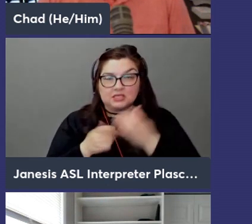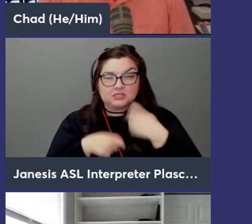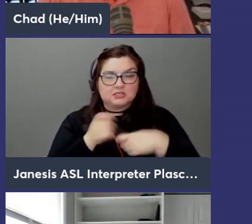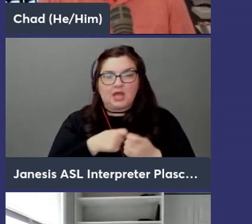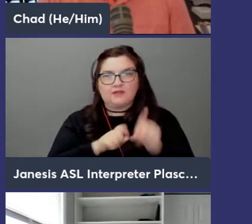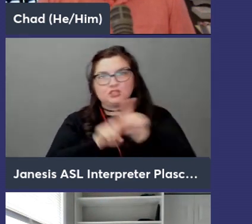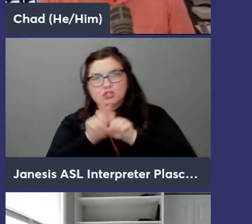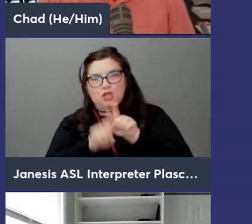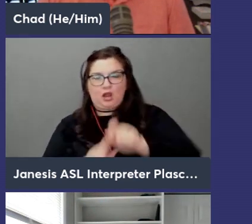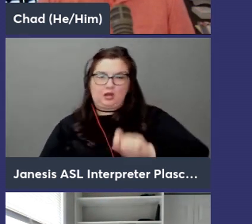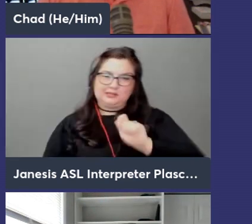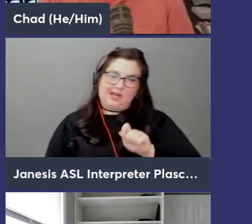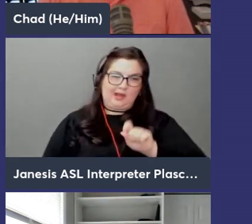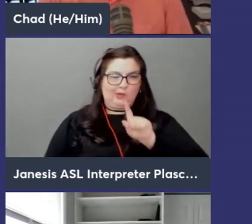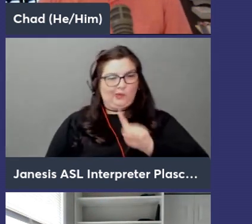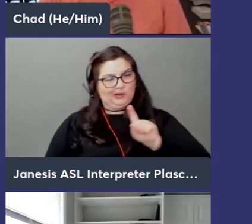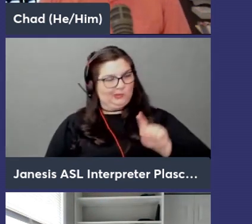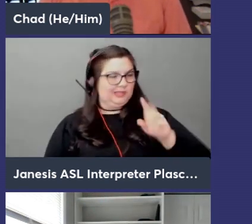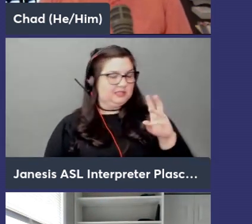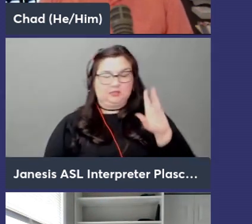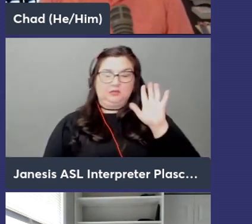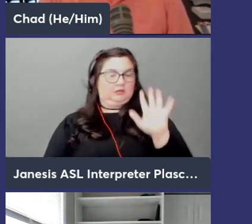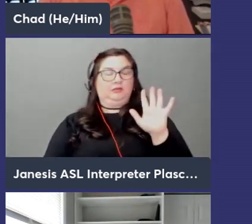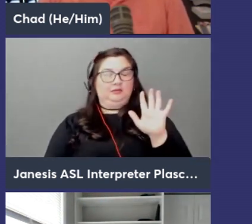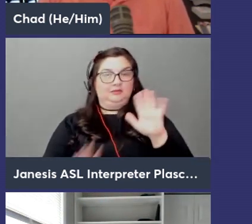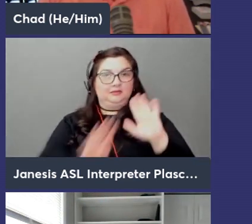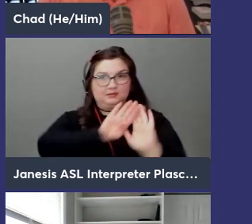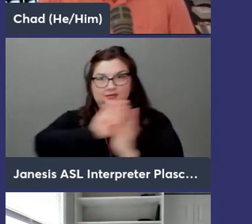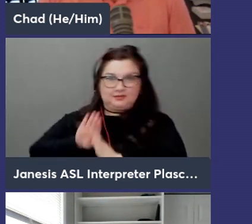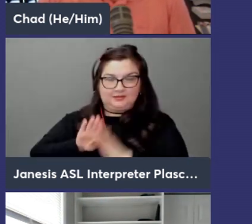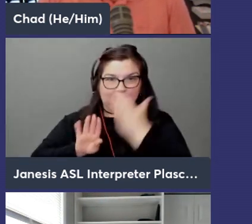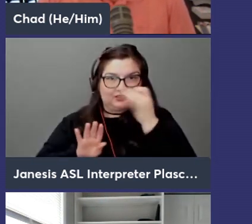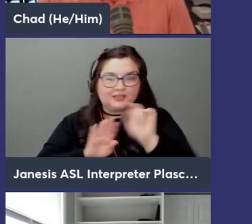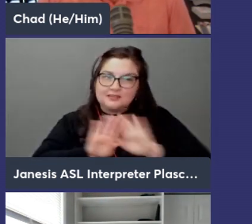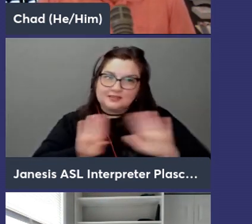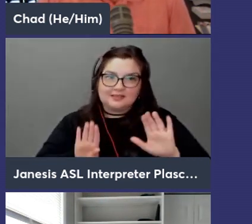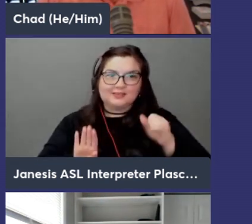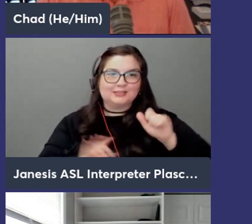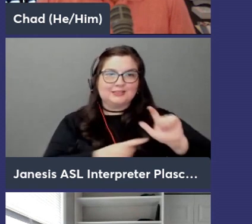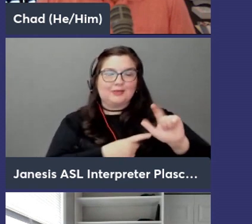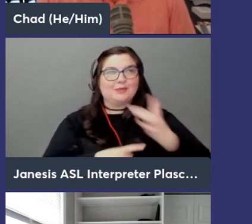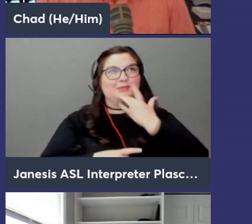than any recursive function I've ever written in my dates at least.